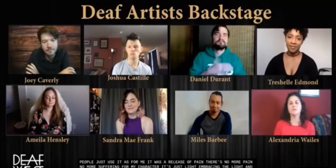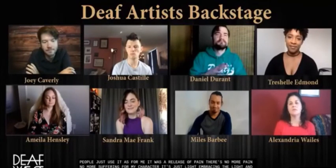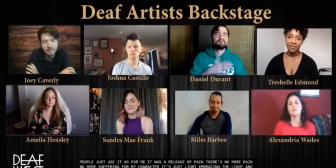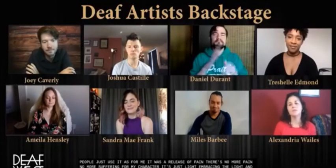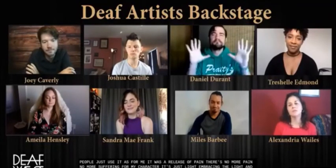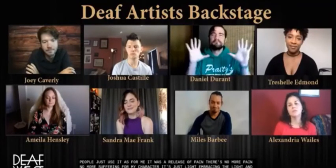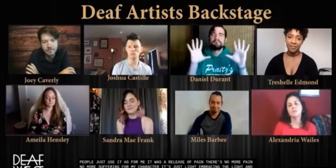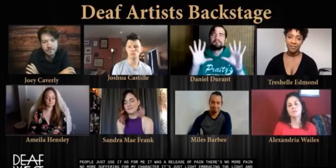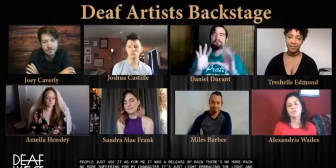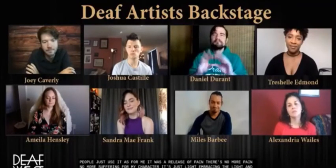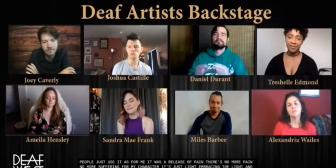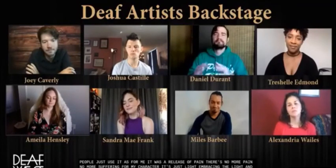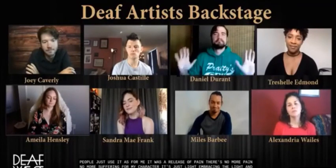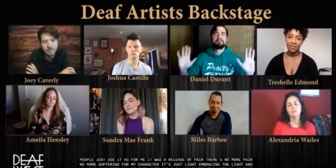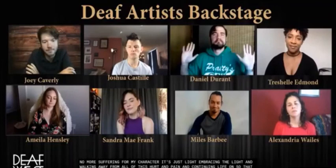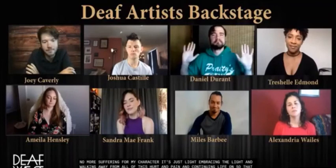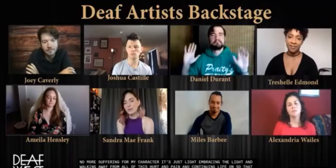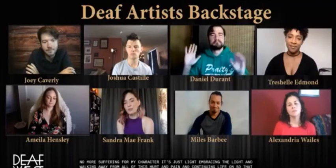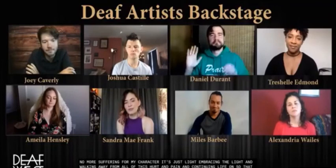And it's just this sense of letting go.